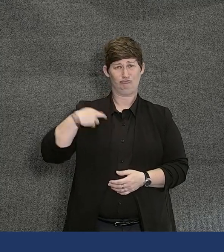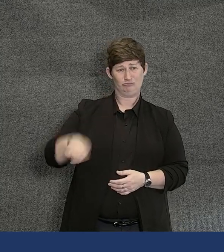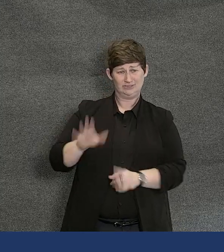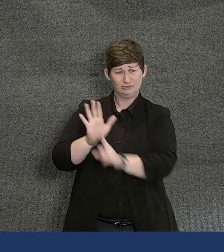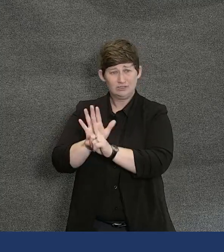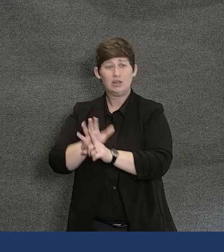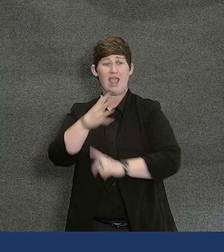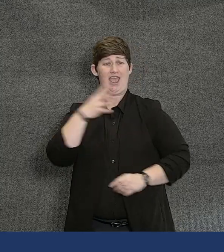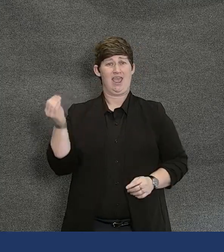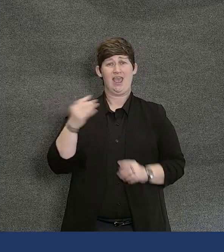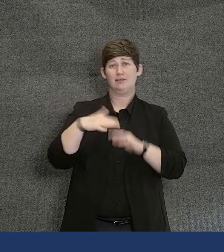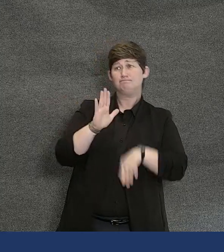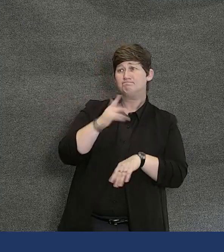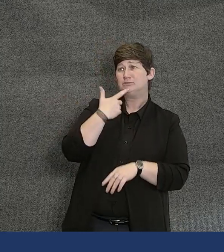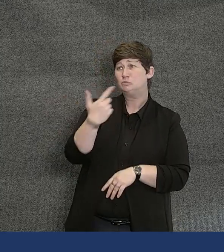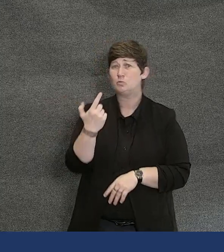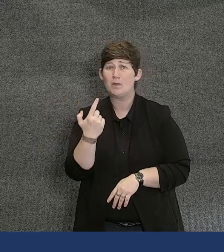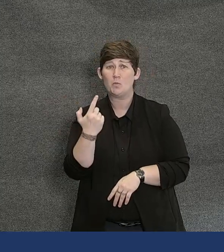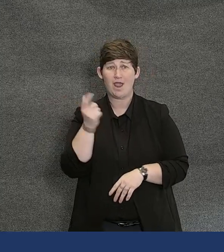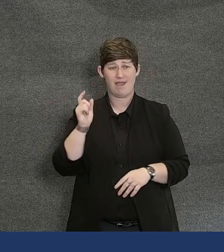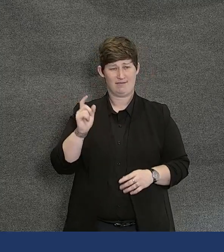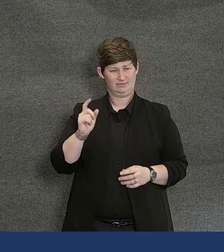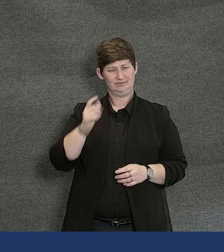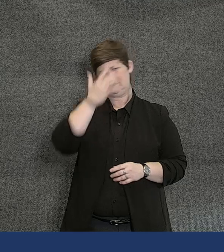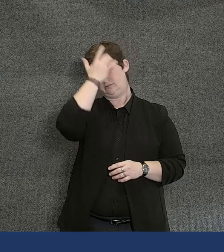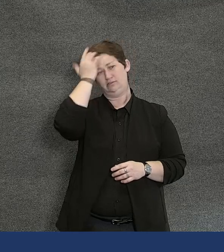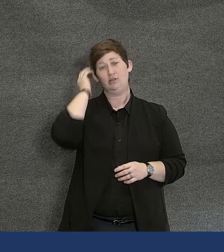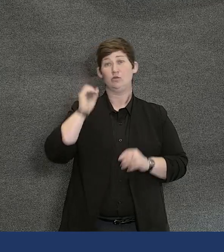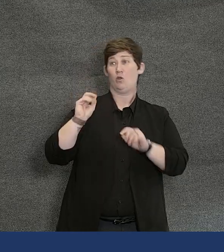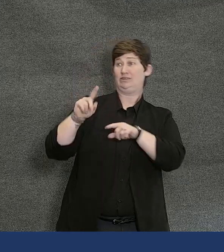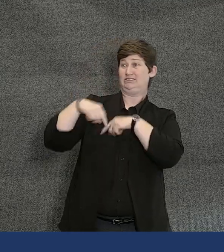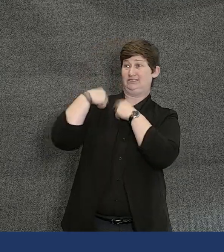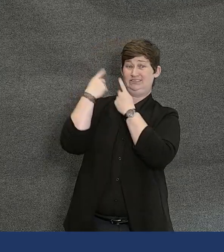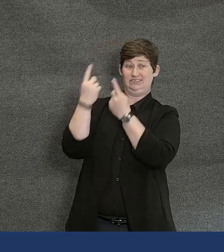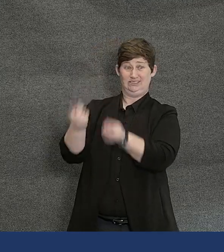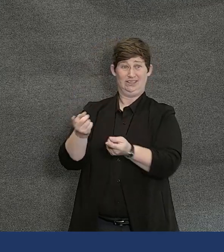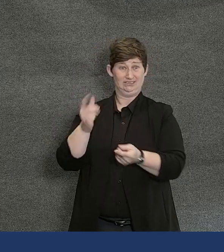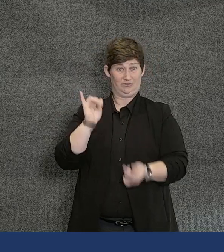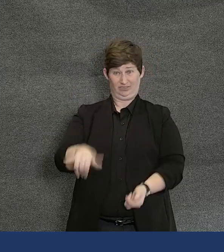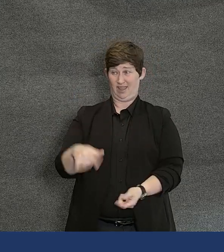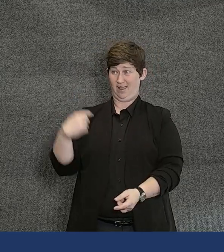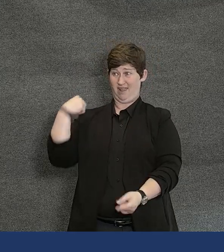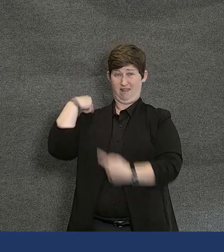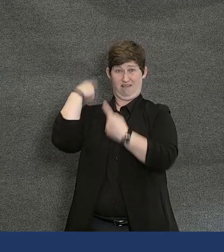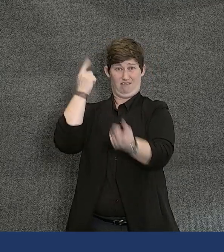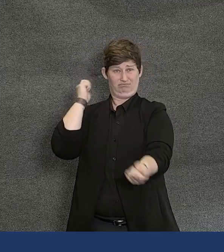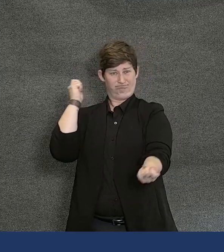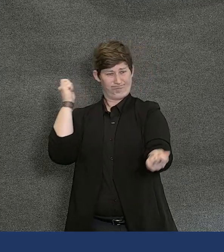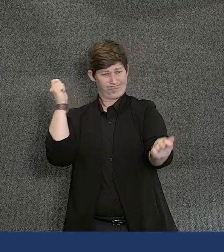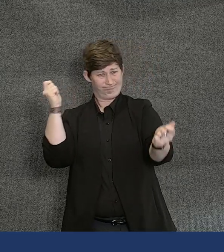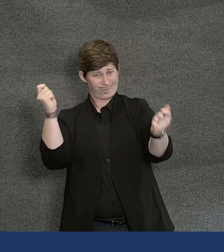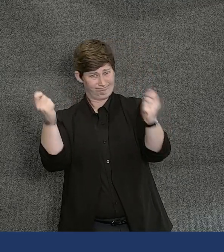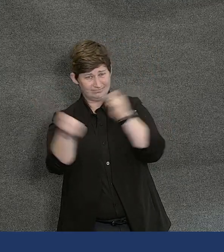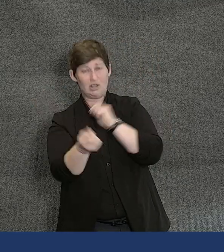And so there were-- so since that time, our country has expanded inclusion and opportunity year by year by year.